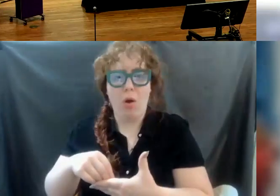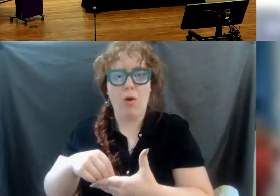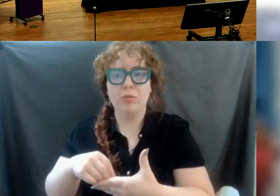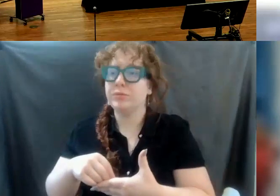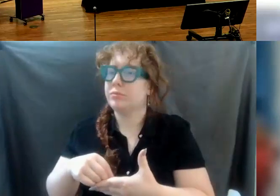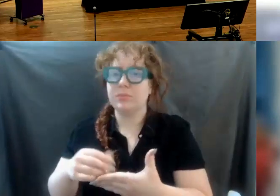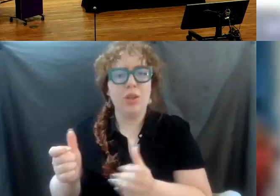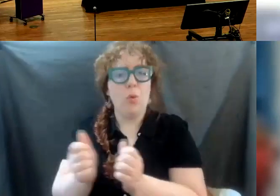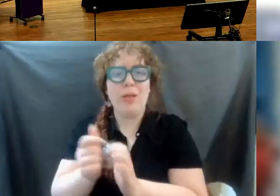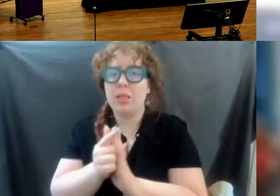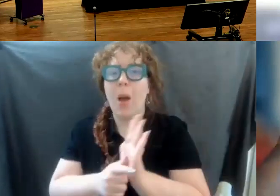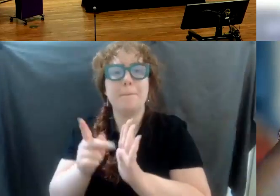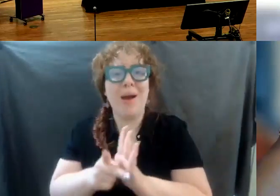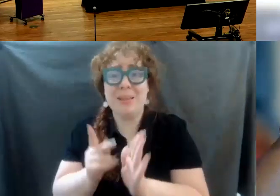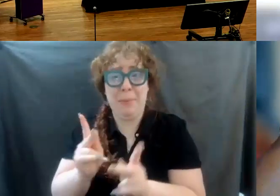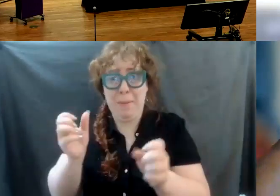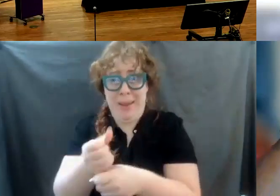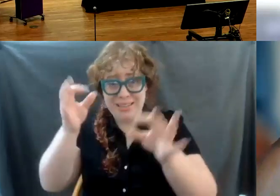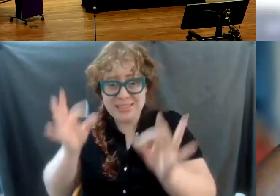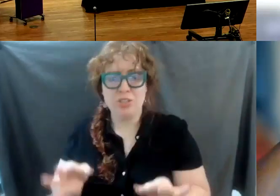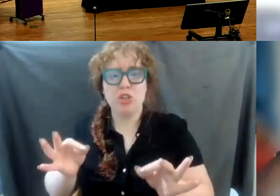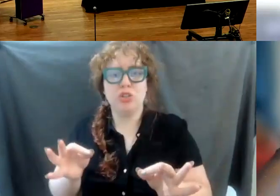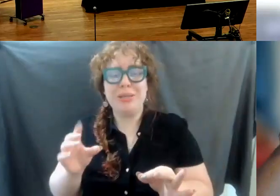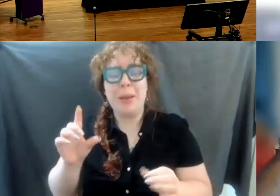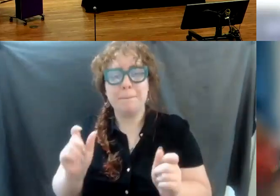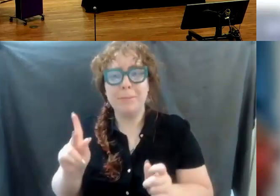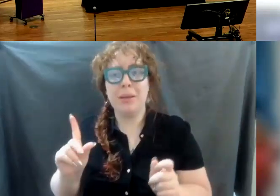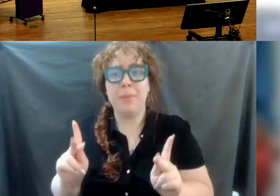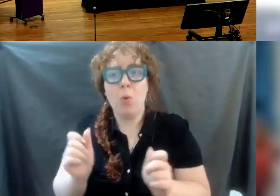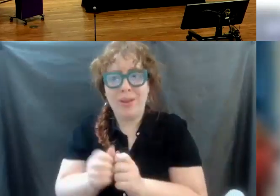as far as my disability evolved when I was in prison.